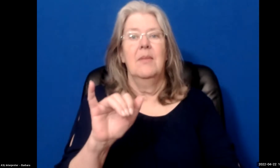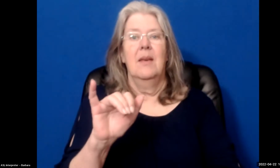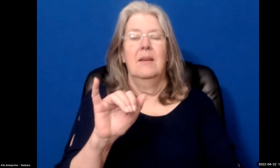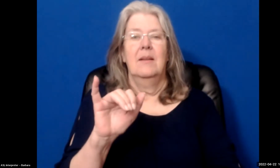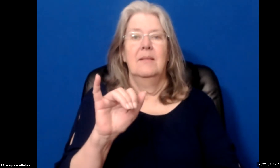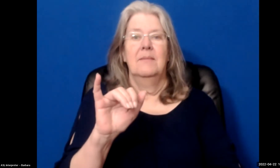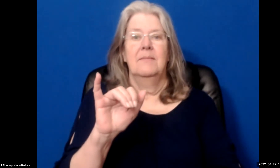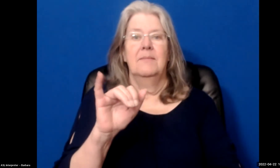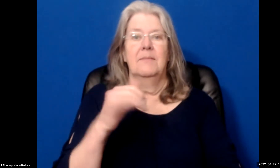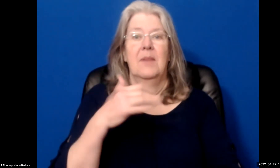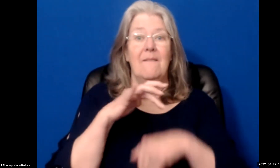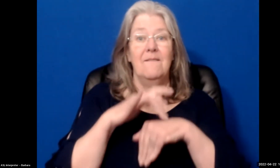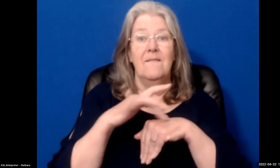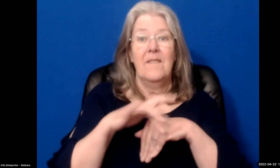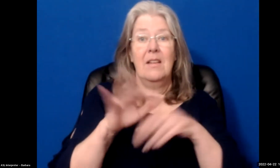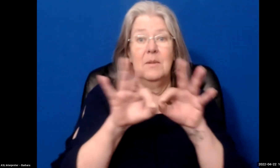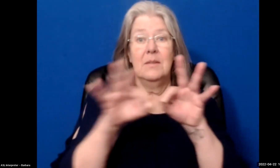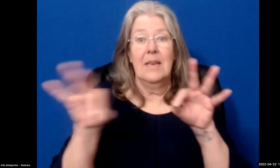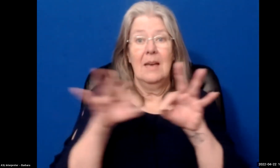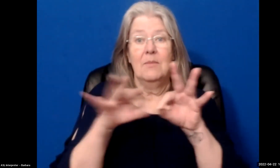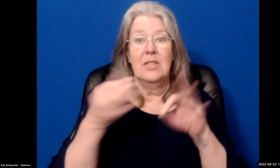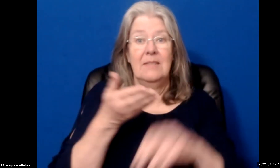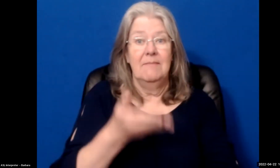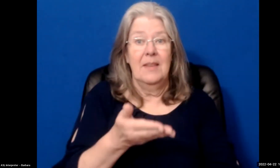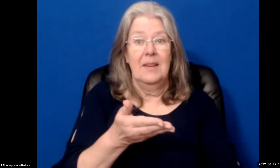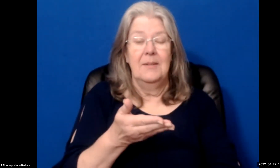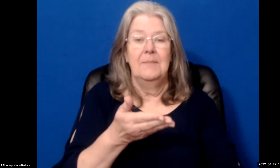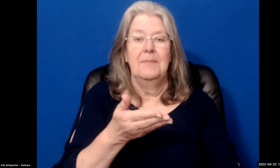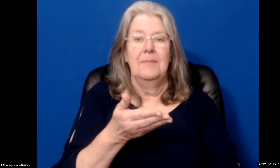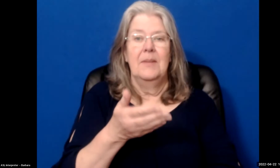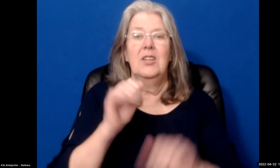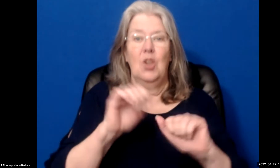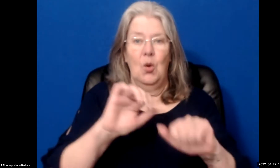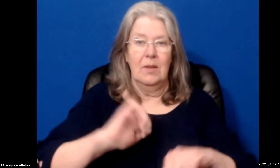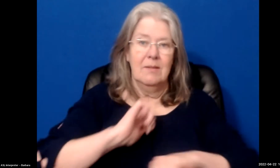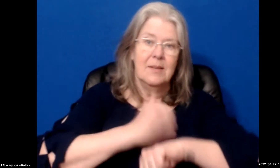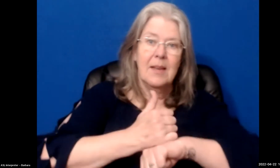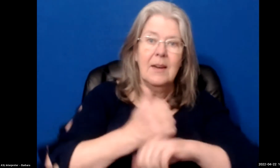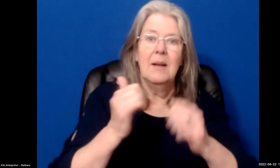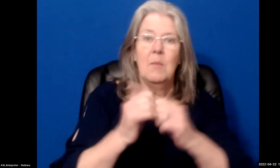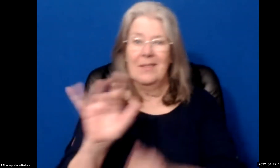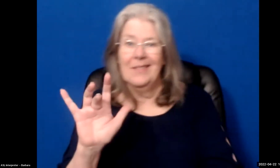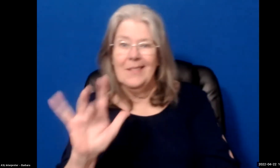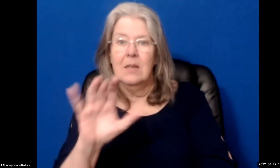availability of captioning you can activate that by clicking on the CC button. We also have provided